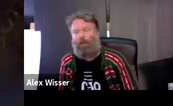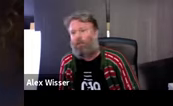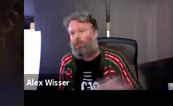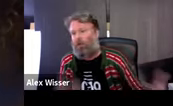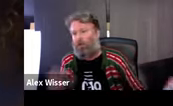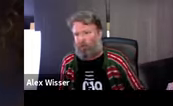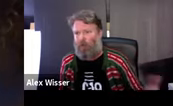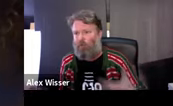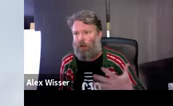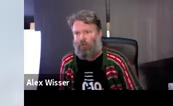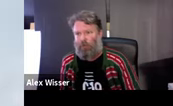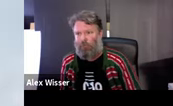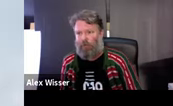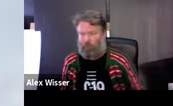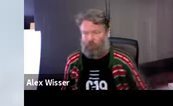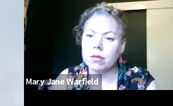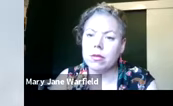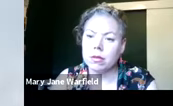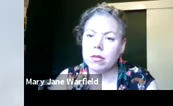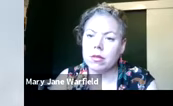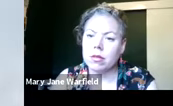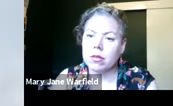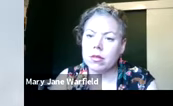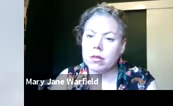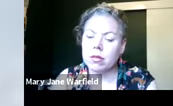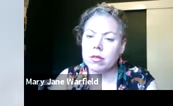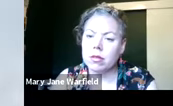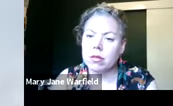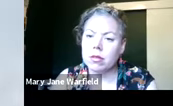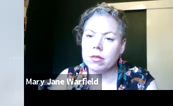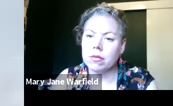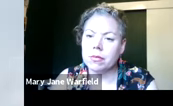sort of parachute art model of just - really, I wanted to avoid the town